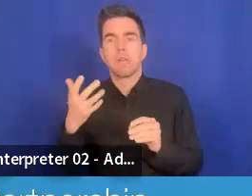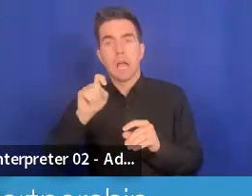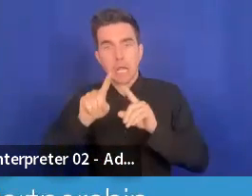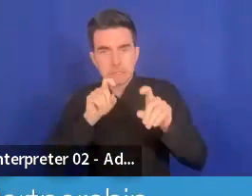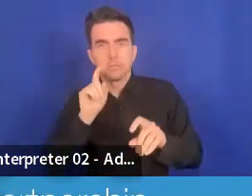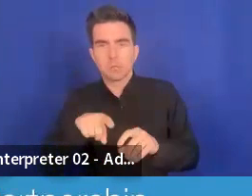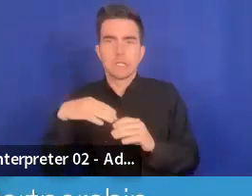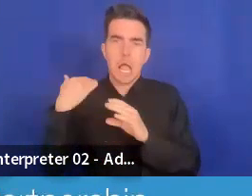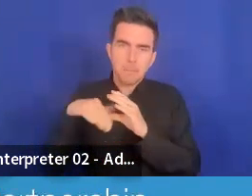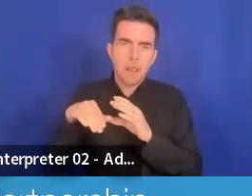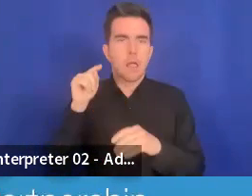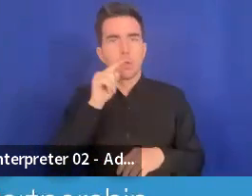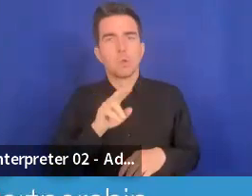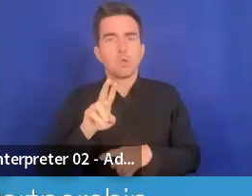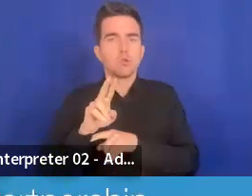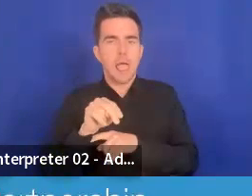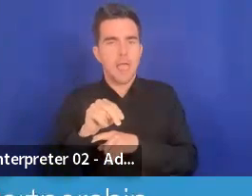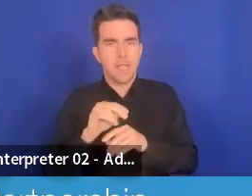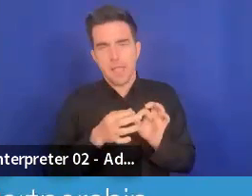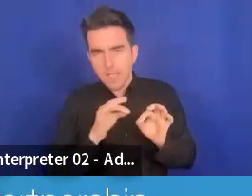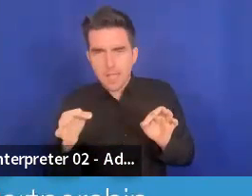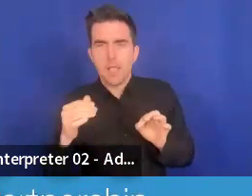There was also another question, and I'm going to let Waiswa talk about the side events and